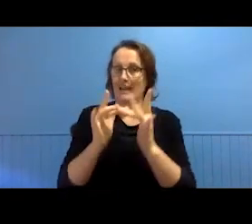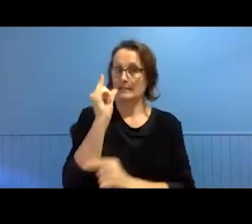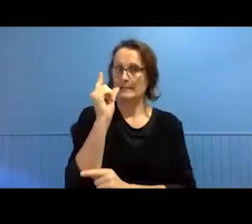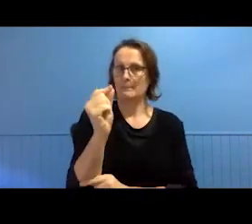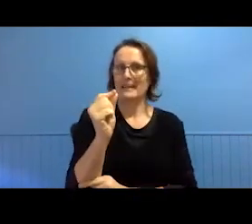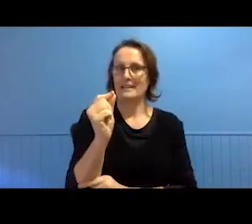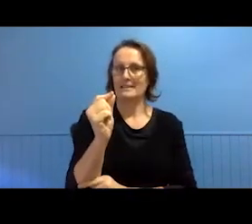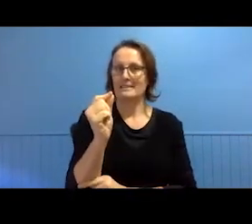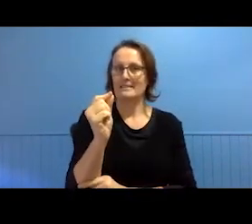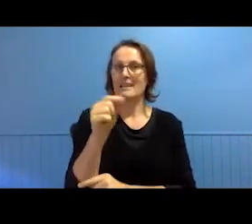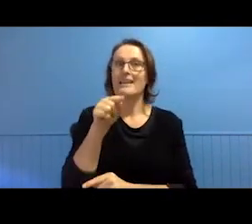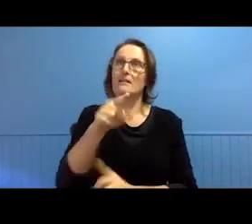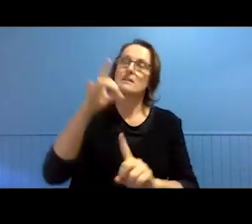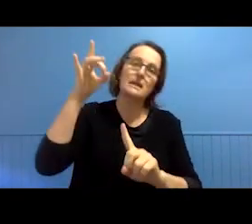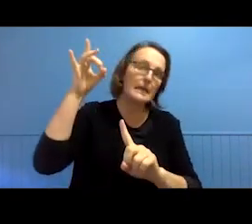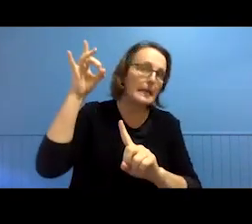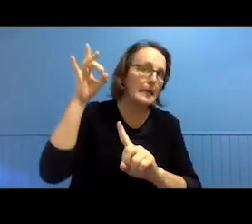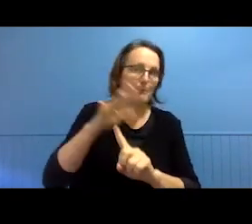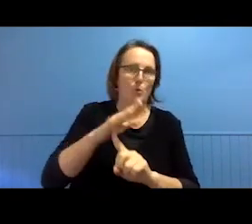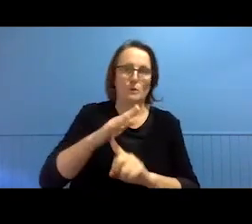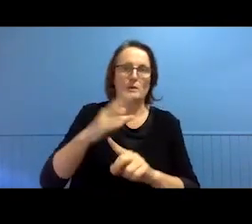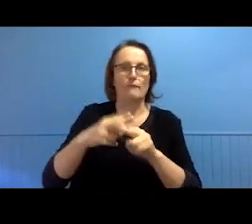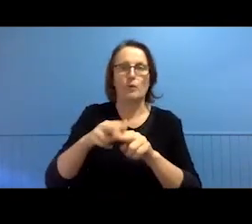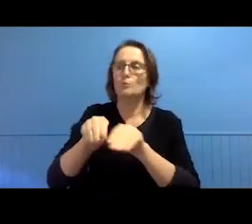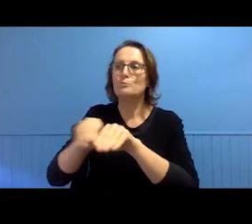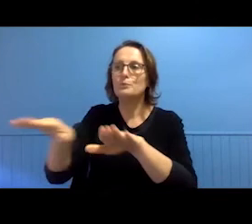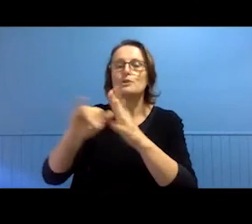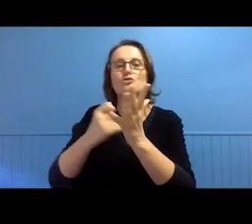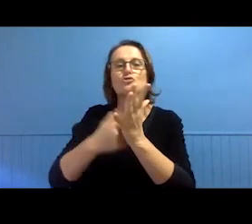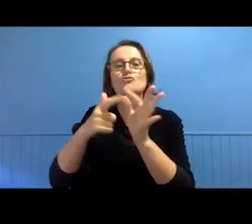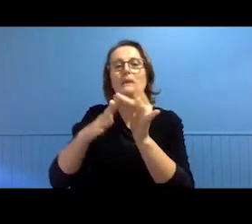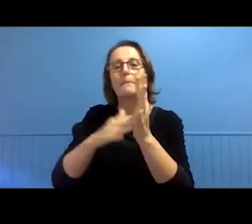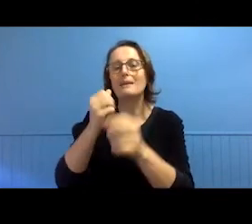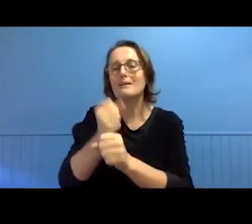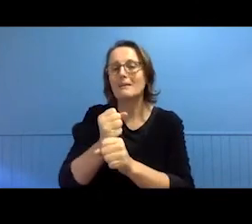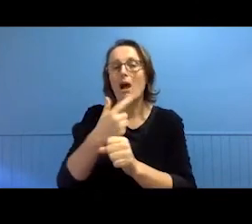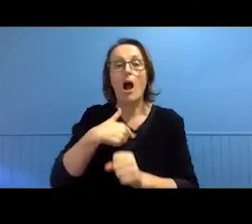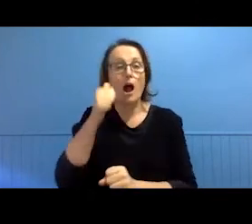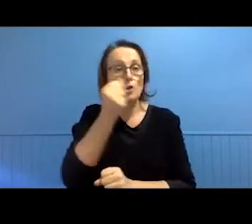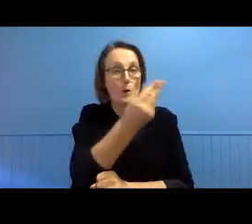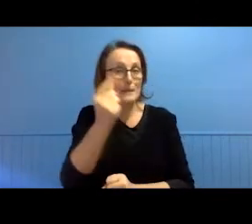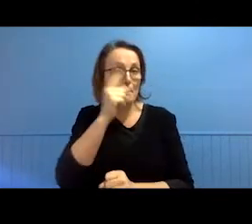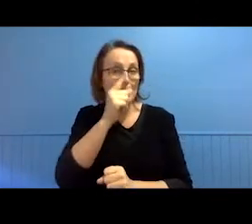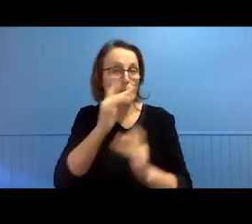is one of the most important factors when you're streaming online. I know that a few of you guys online are probably looking at, you know, what